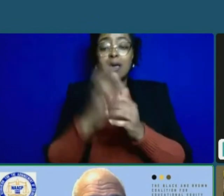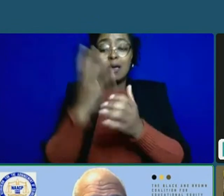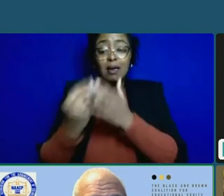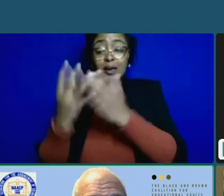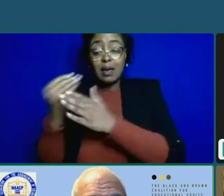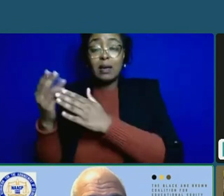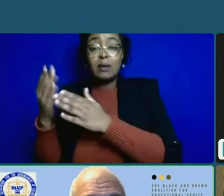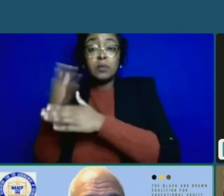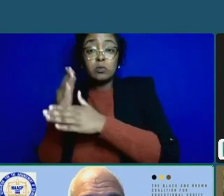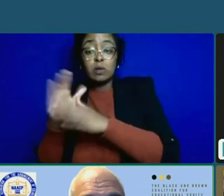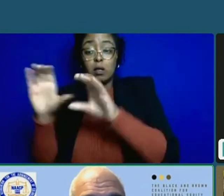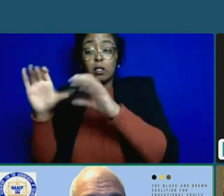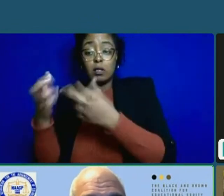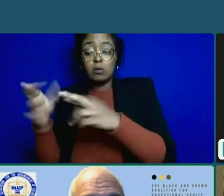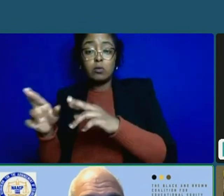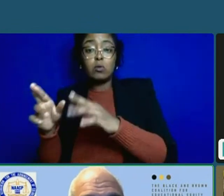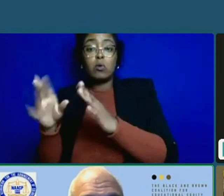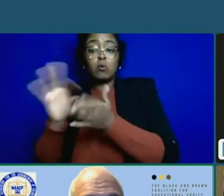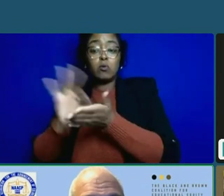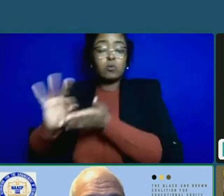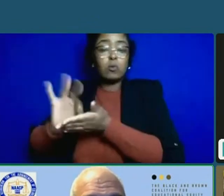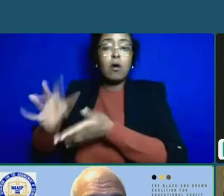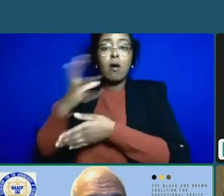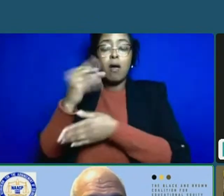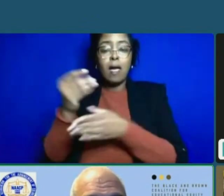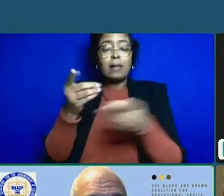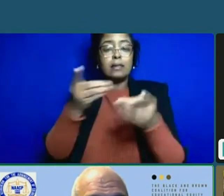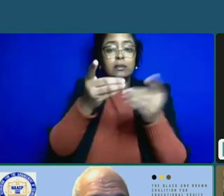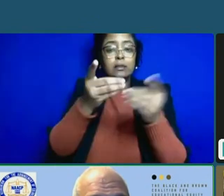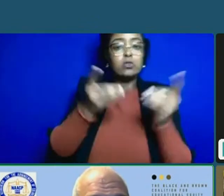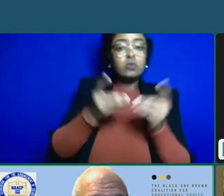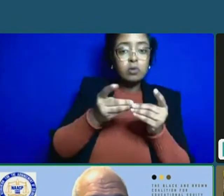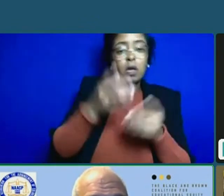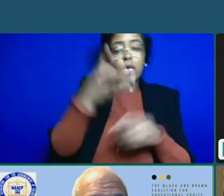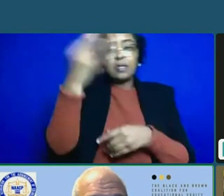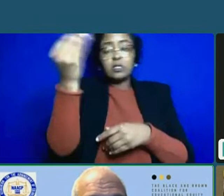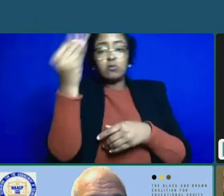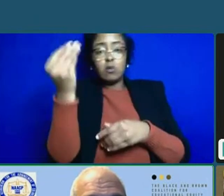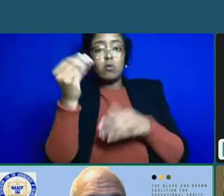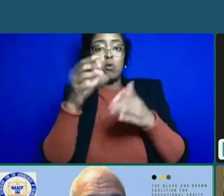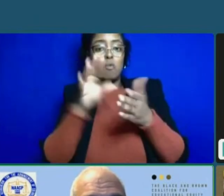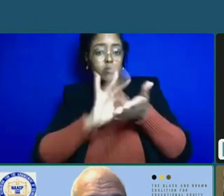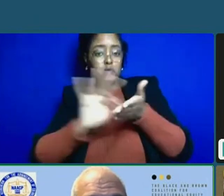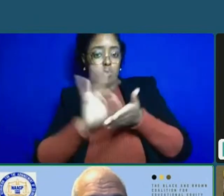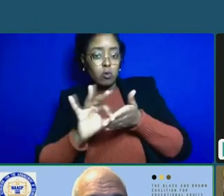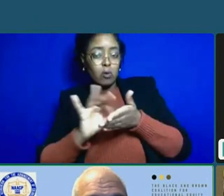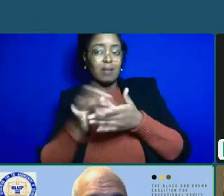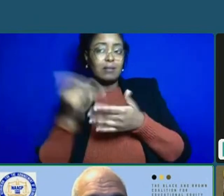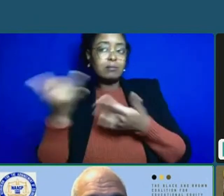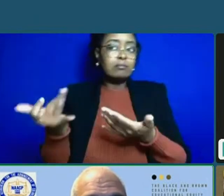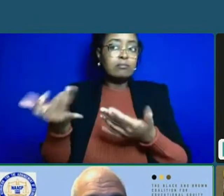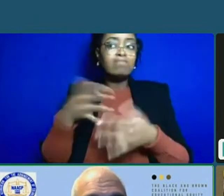Between also rather, the gaps between classrocores. And